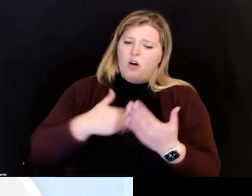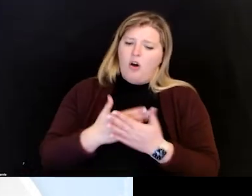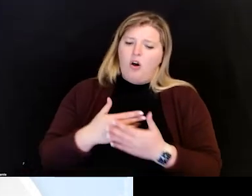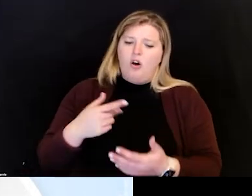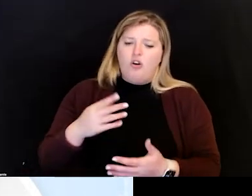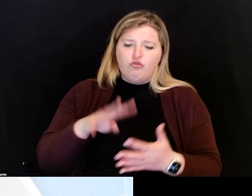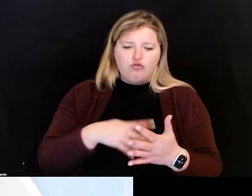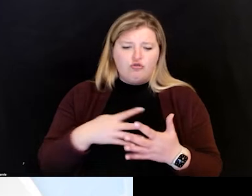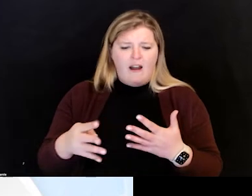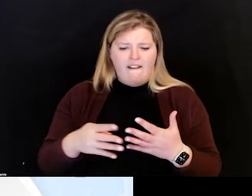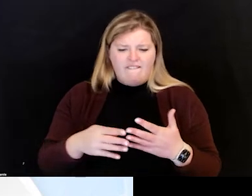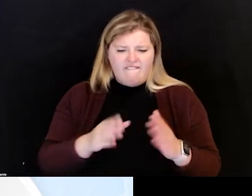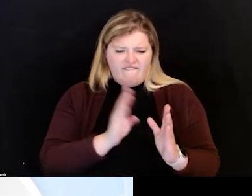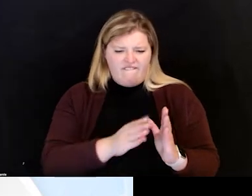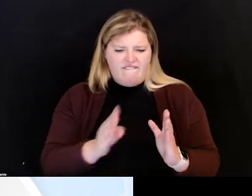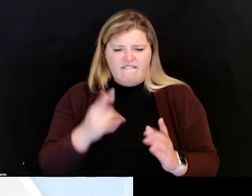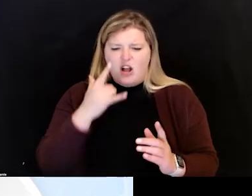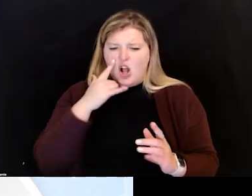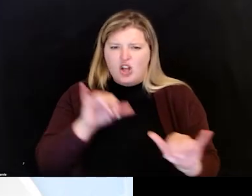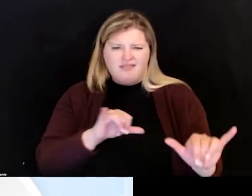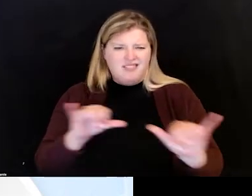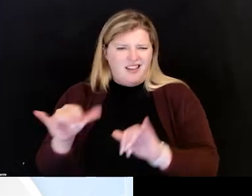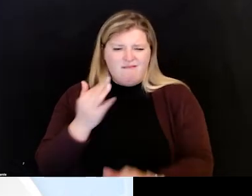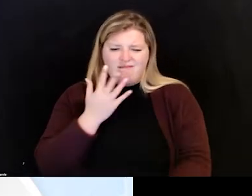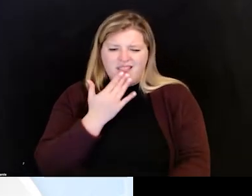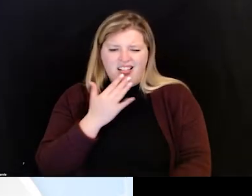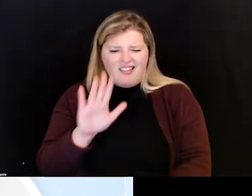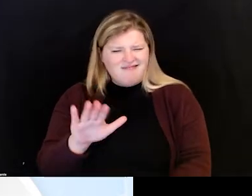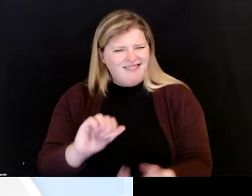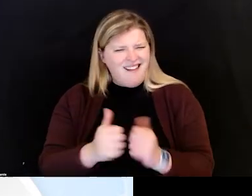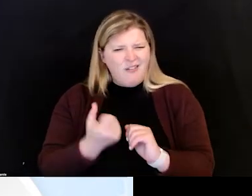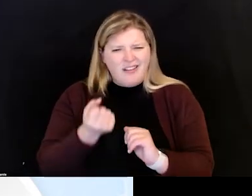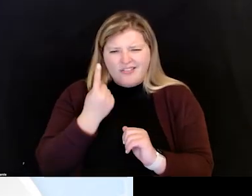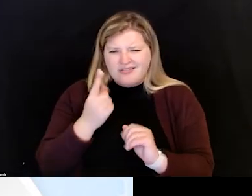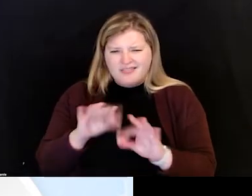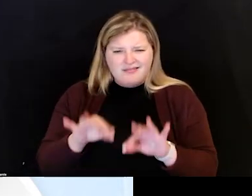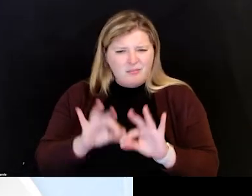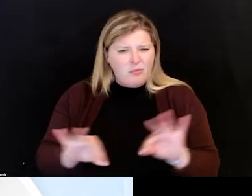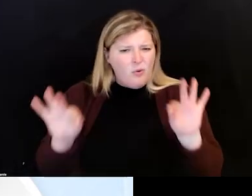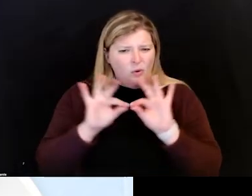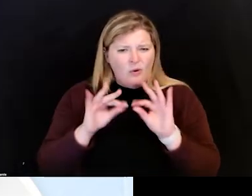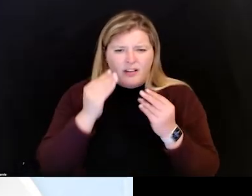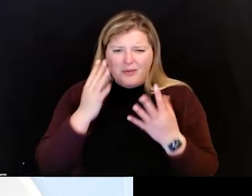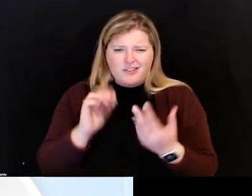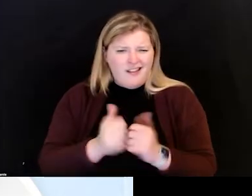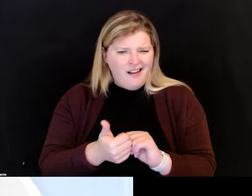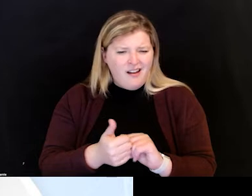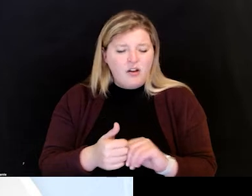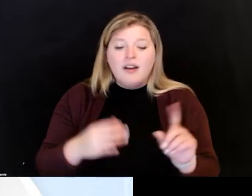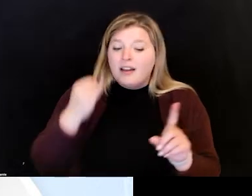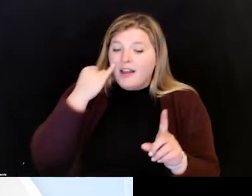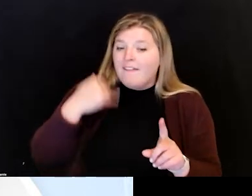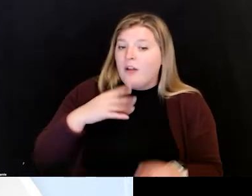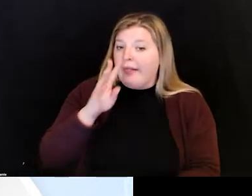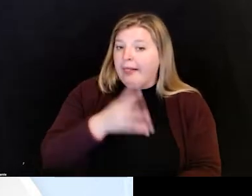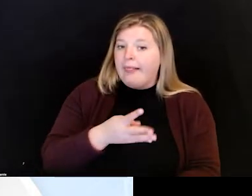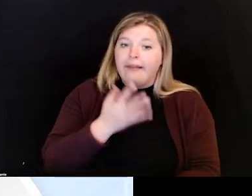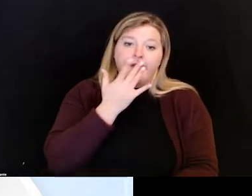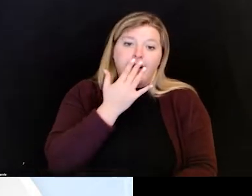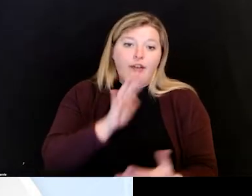"look to be the same color. How am I supposed to understand this important information?" When you disregard something like color contrast,